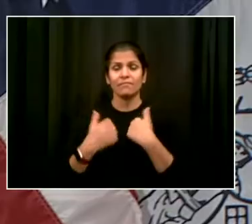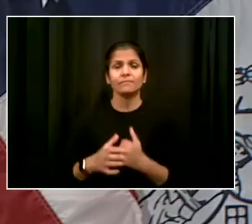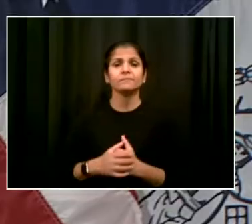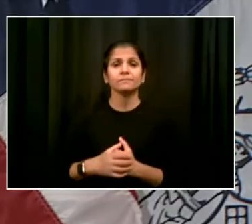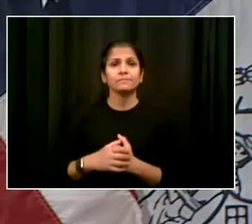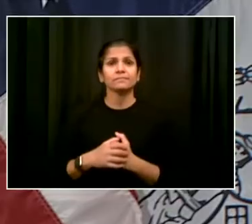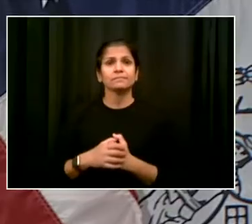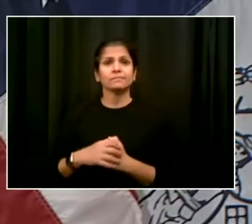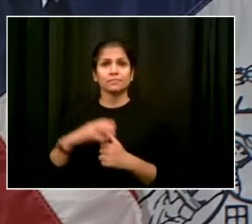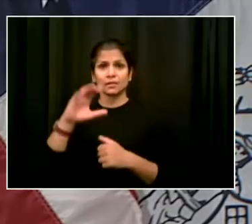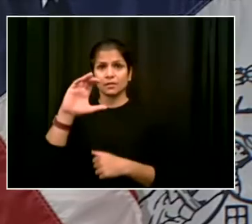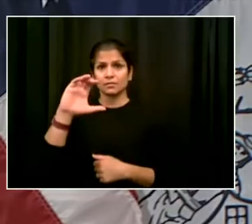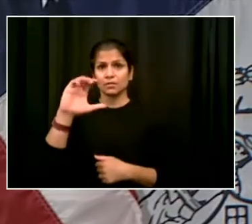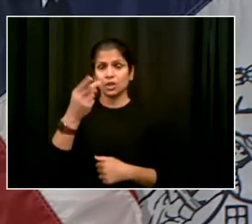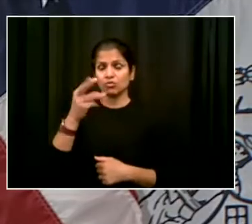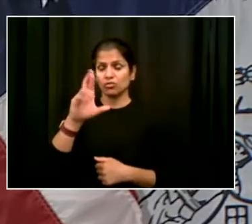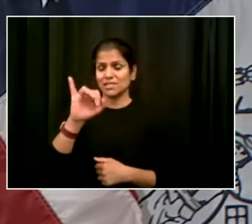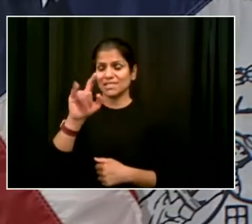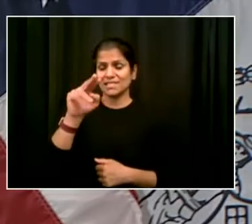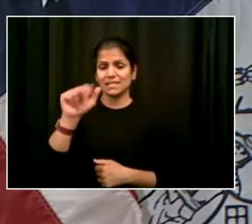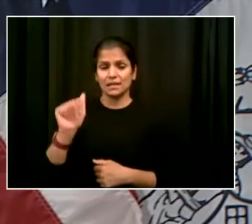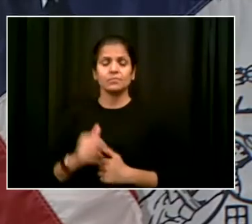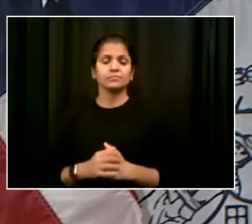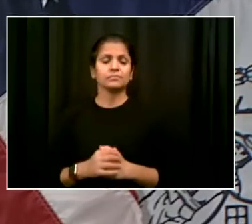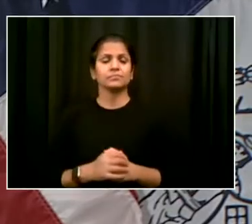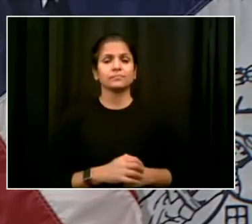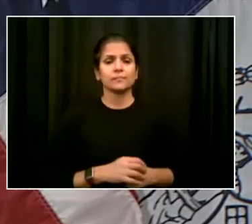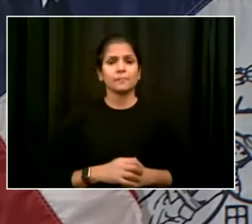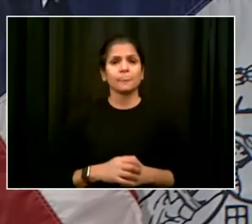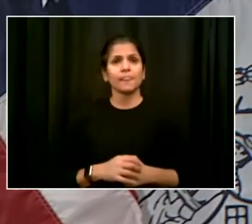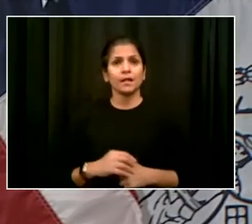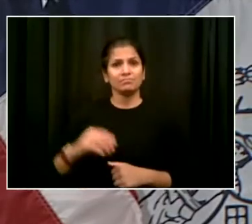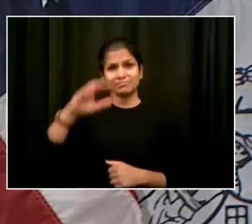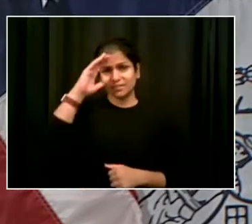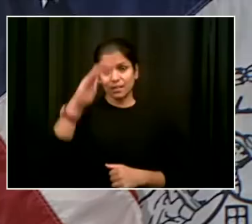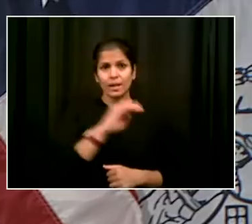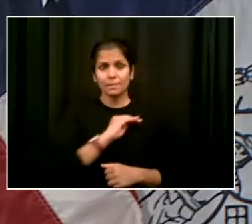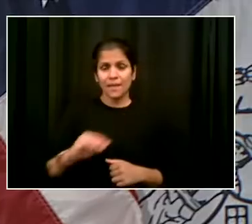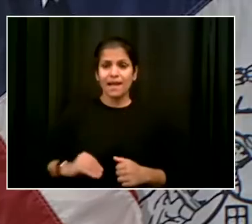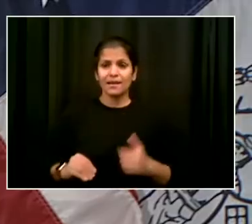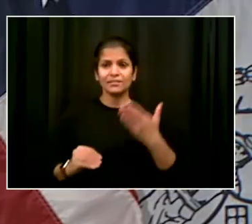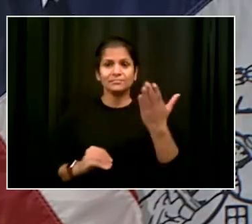ARE DOING. THE NEXT IS